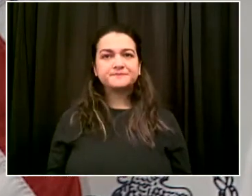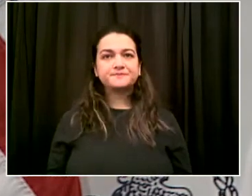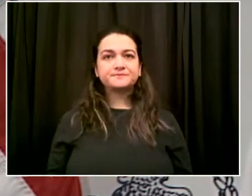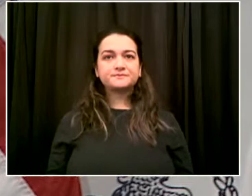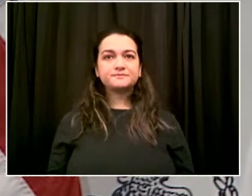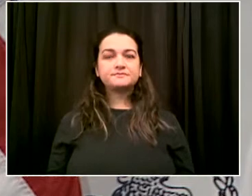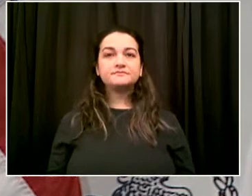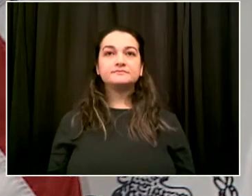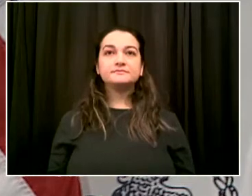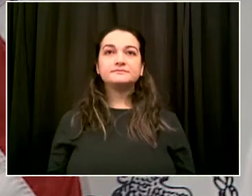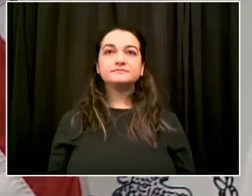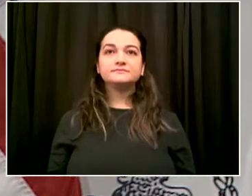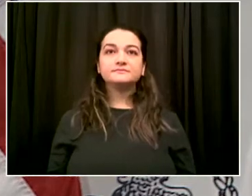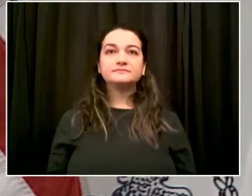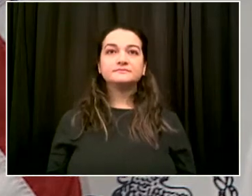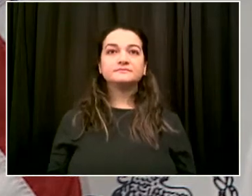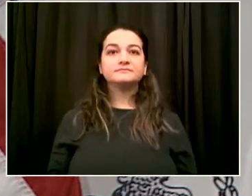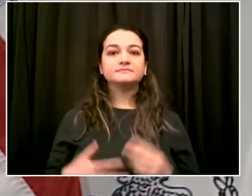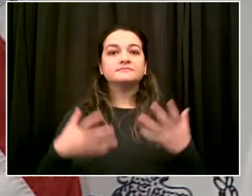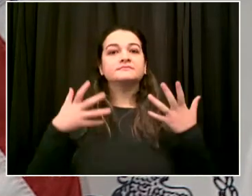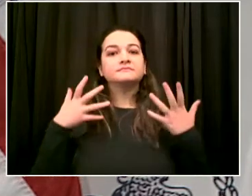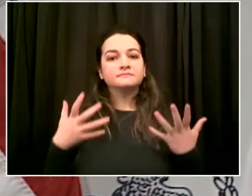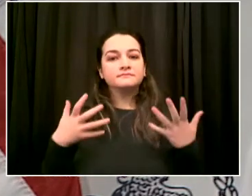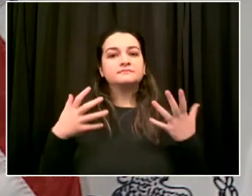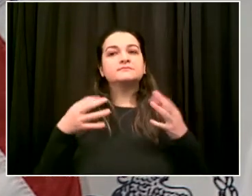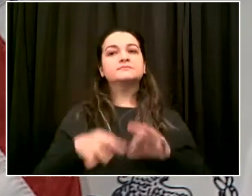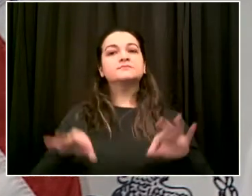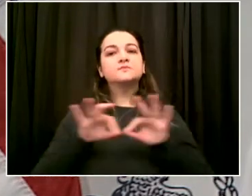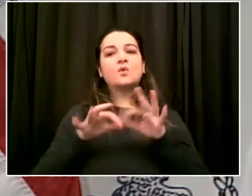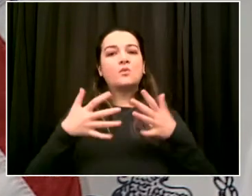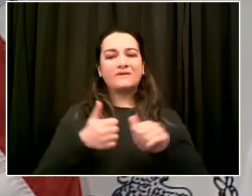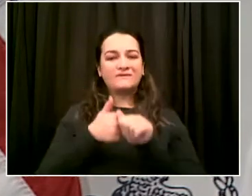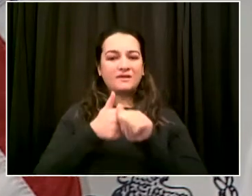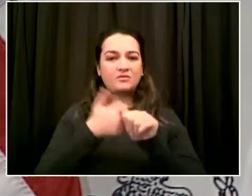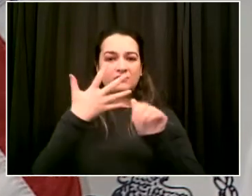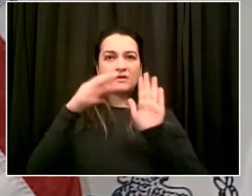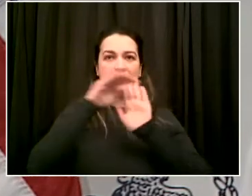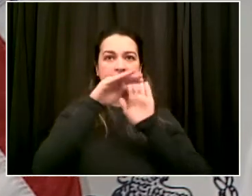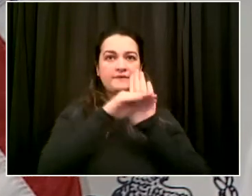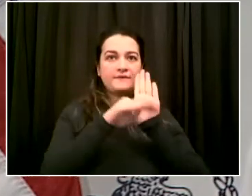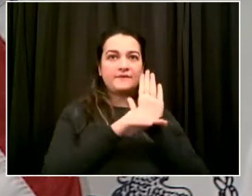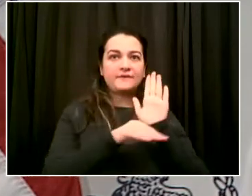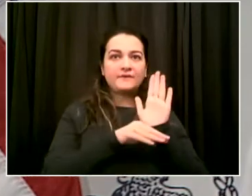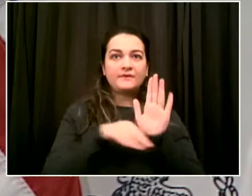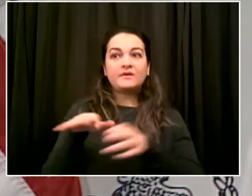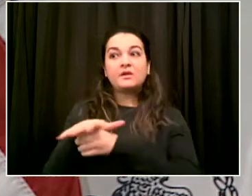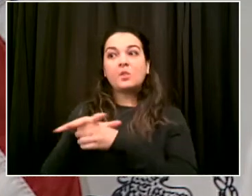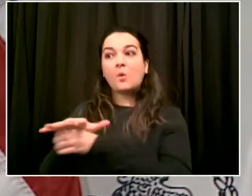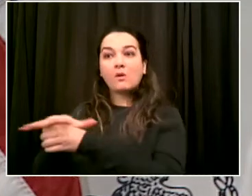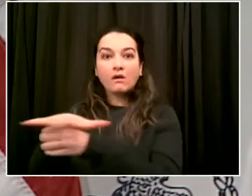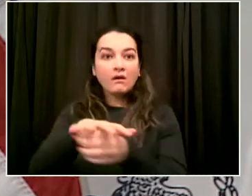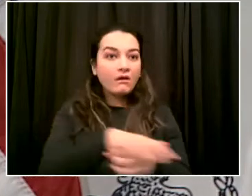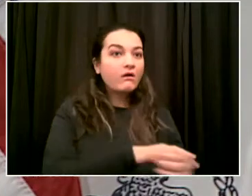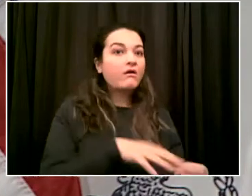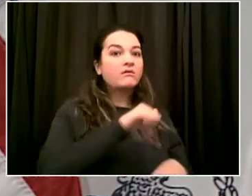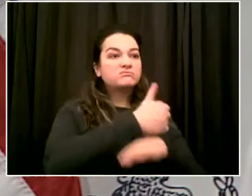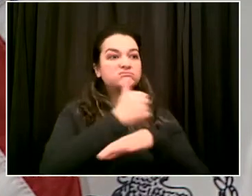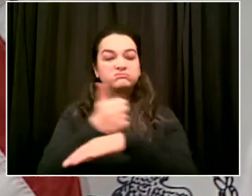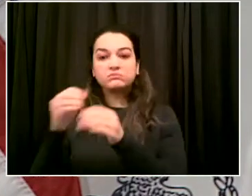THAT IS A LOT OF WHAT WE NEED TO DO, THOHOSE SE PRINCIPLES GOVERN WHAT WE NEED TO DO GOING FORWARD, THAT'S GOING TO PUT US ON MORE FOOTING WHERRE WE CAN VACCINATE PEOPLE ON A HUGE LEVEL.